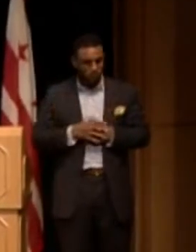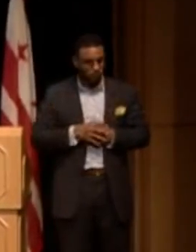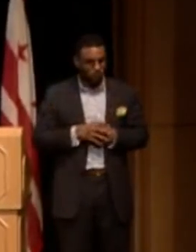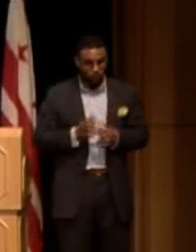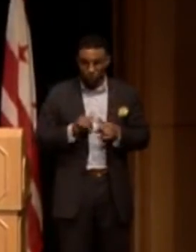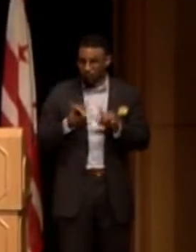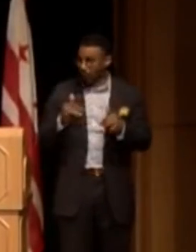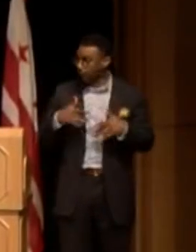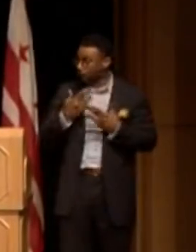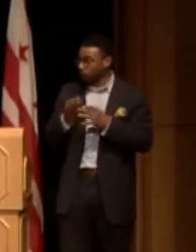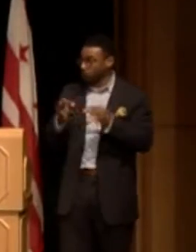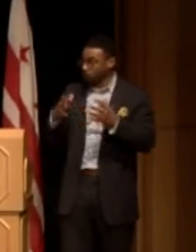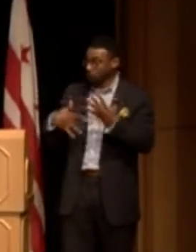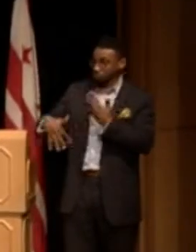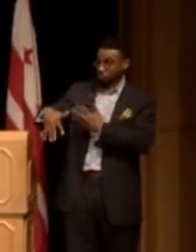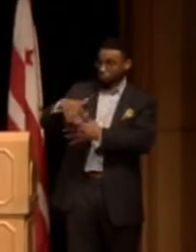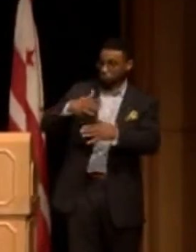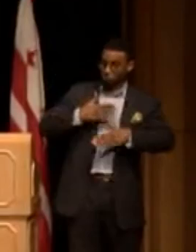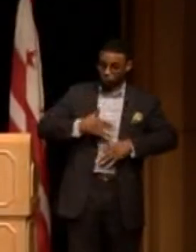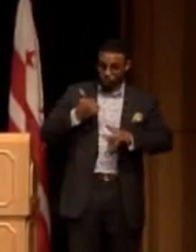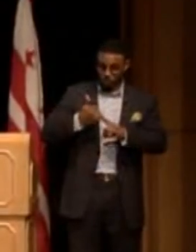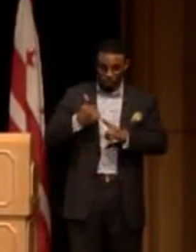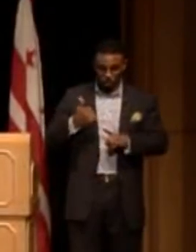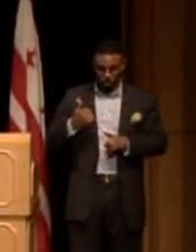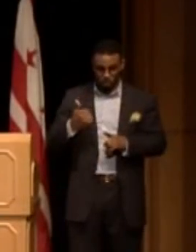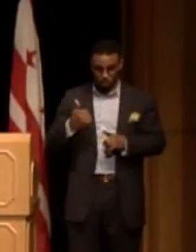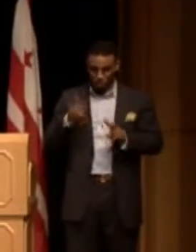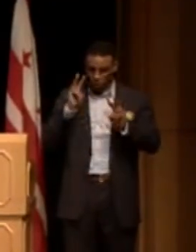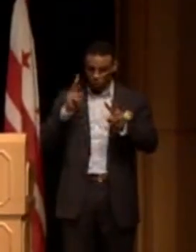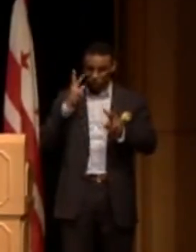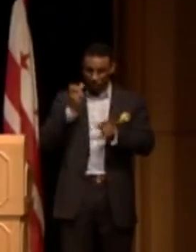WITH THAT FEEL FREE TO ENJOY OURSELVES OUTSIDE AND LOOK FORWARD TO SEEING YOU NEXT YEAR. THANK YOU.